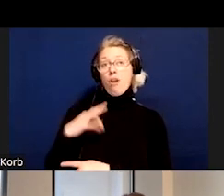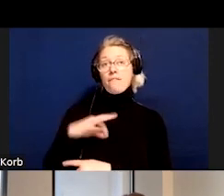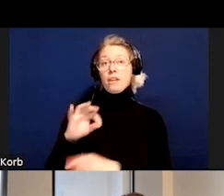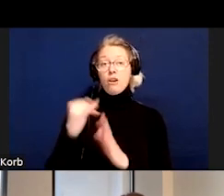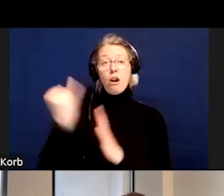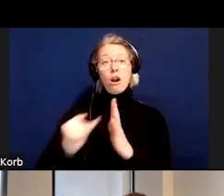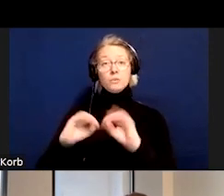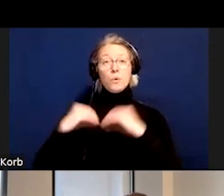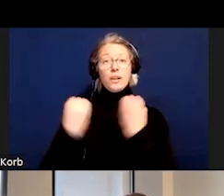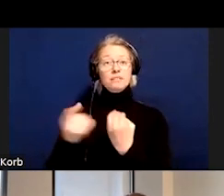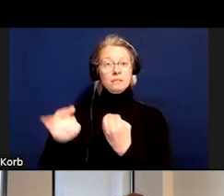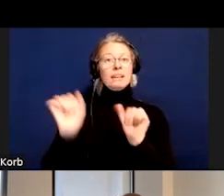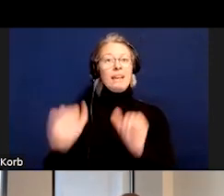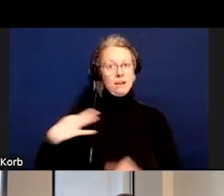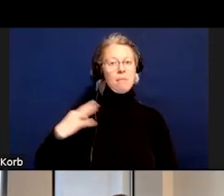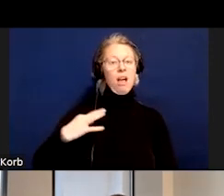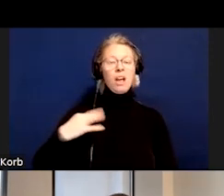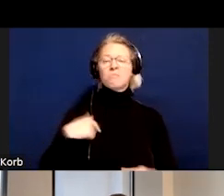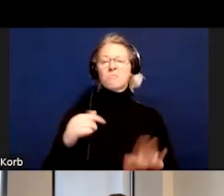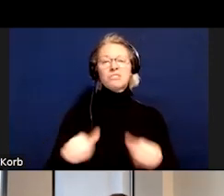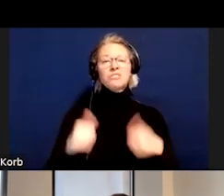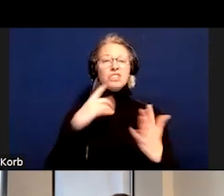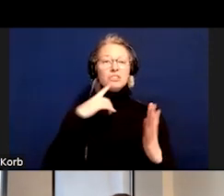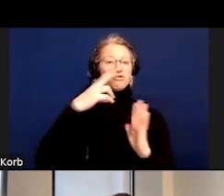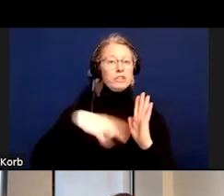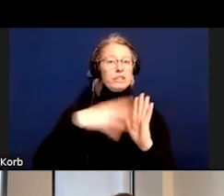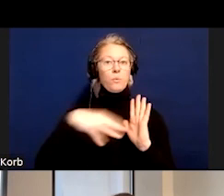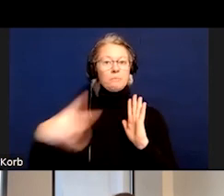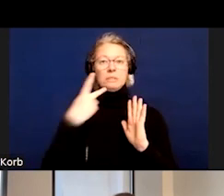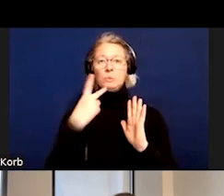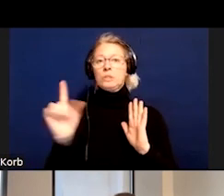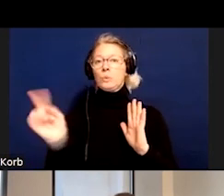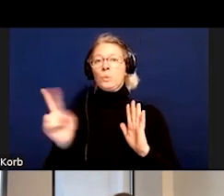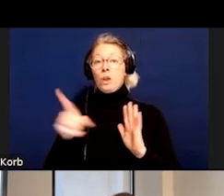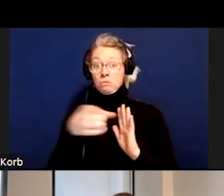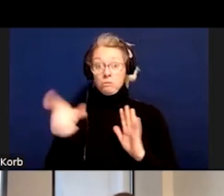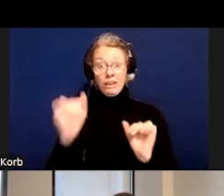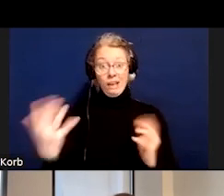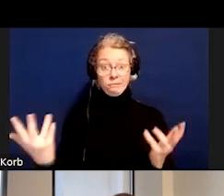about eligibility, and we recommend speaking with the program specialist prior to applying